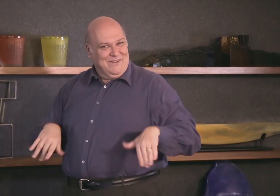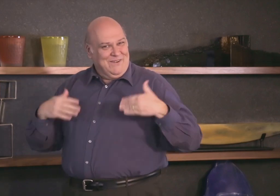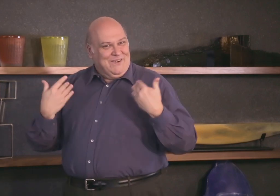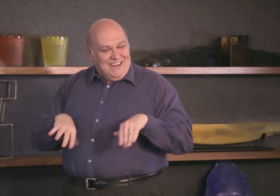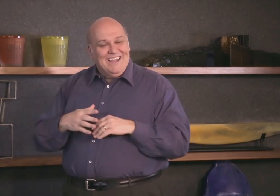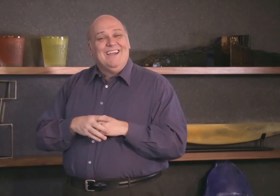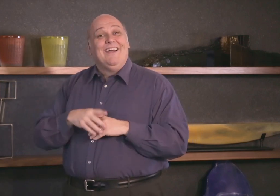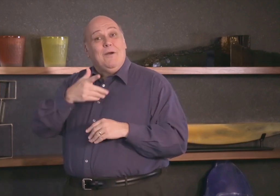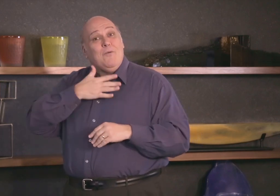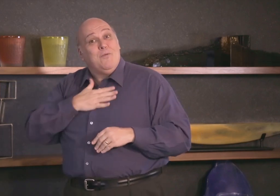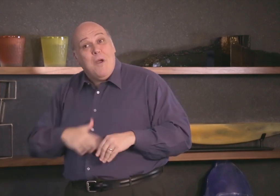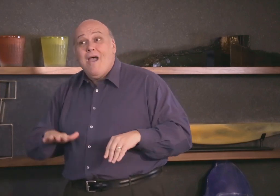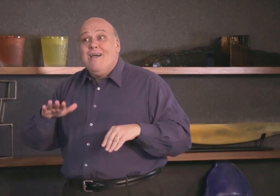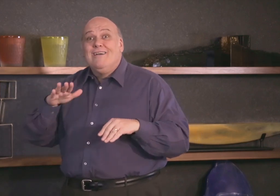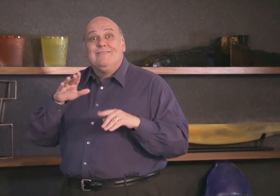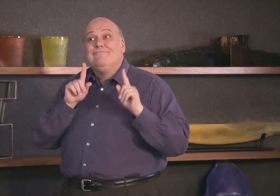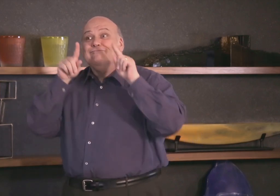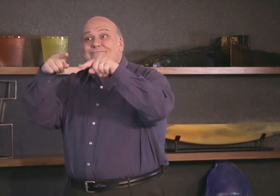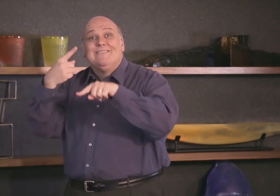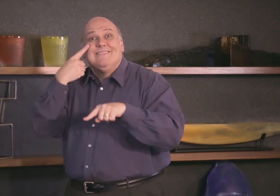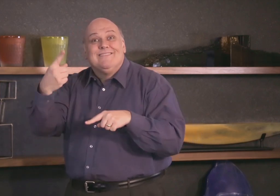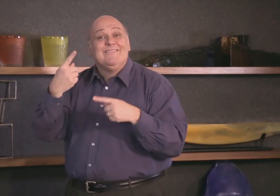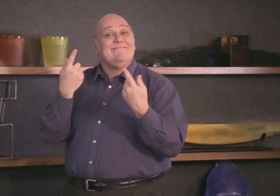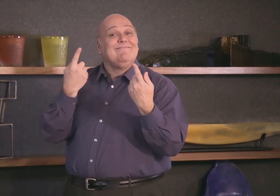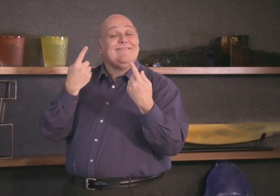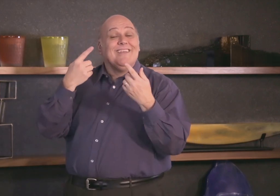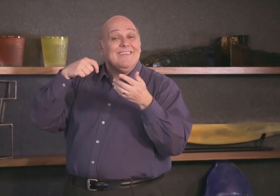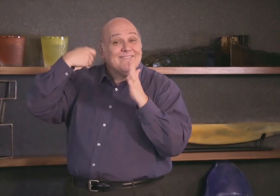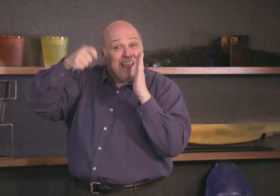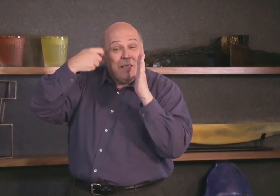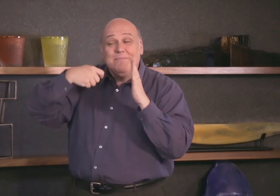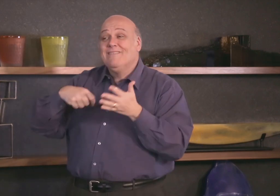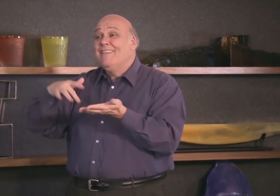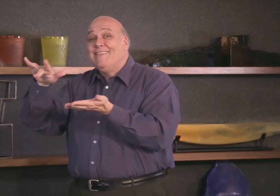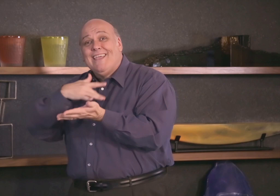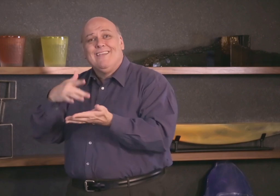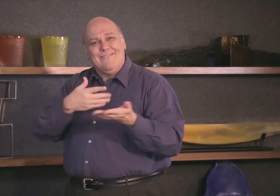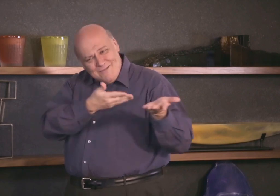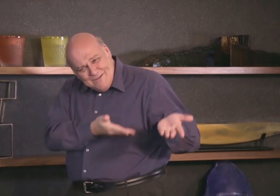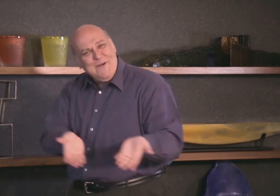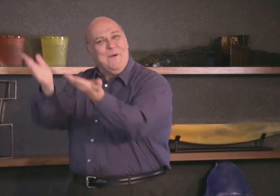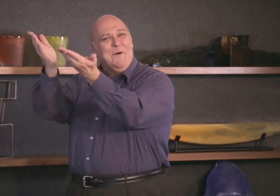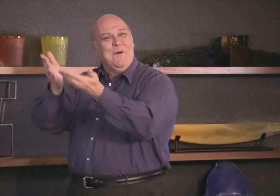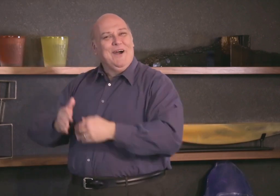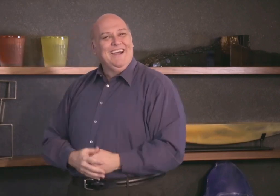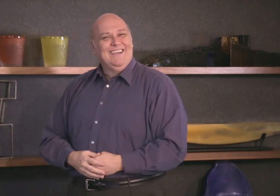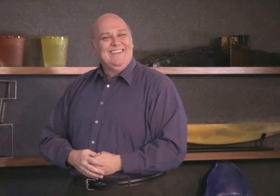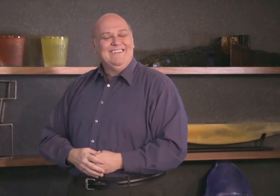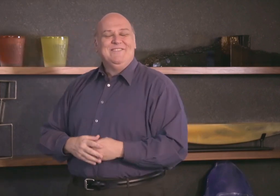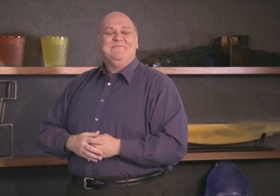If you want to see a Deaf film or theater, go!